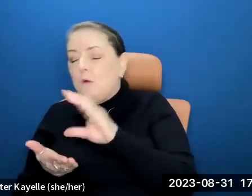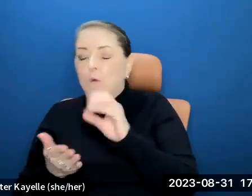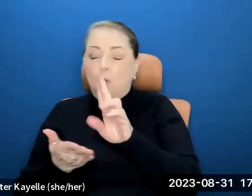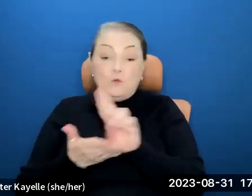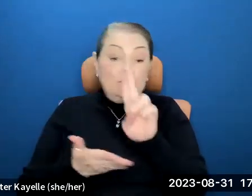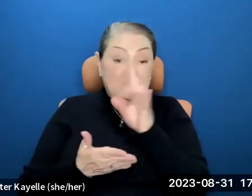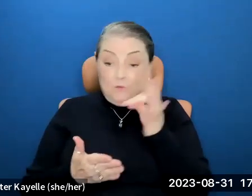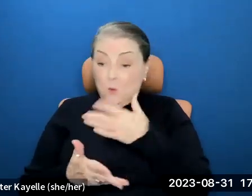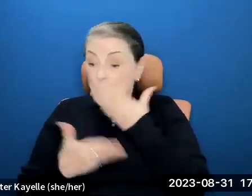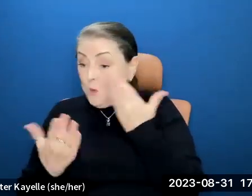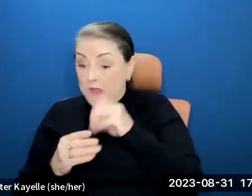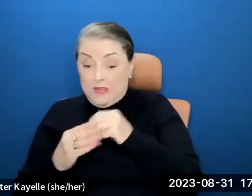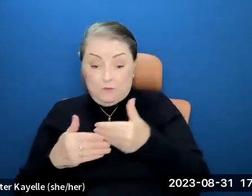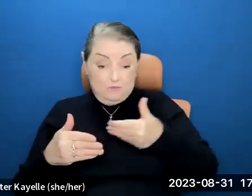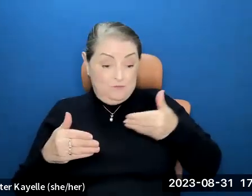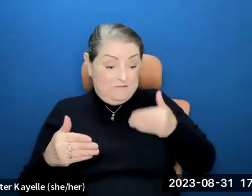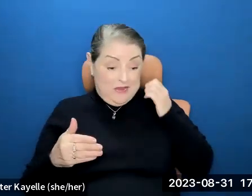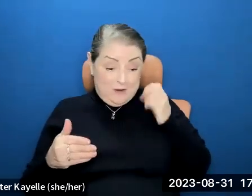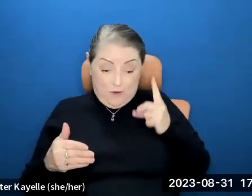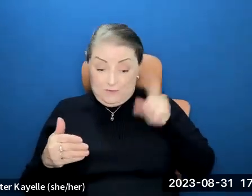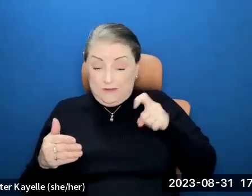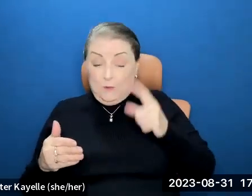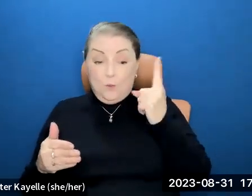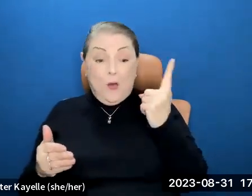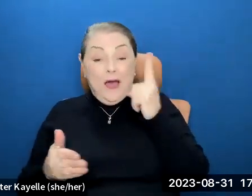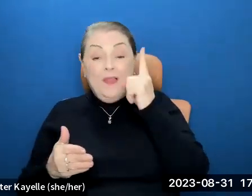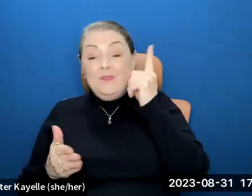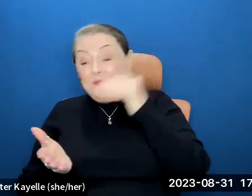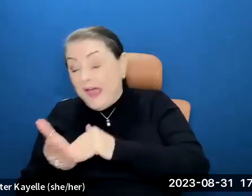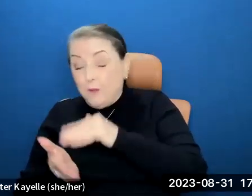that within your previous education and then you need a thousand hours of supervised experience as